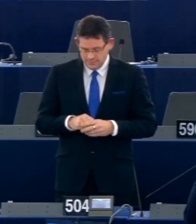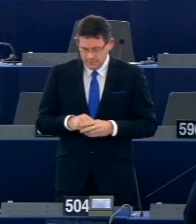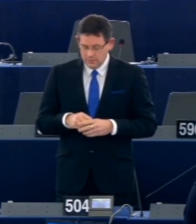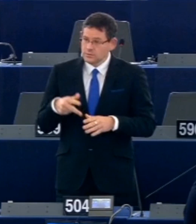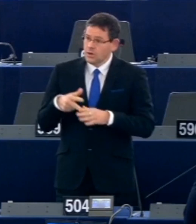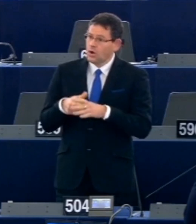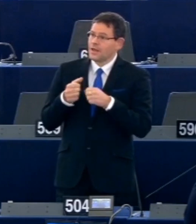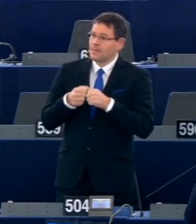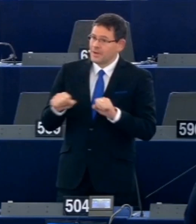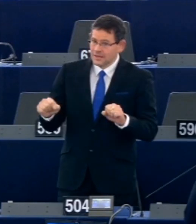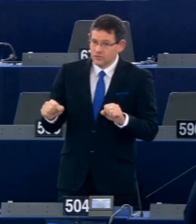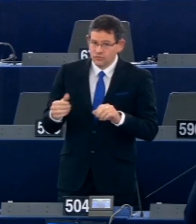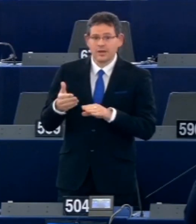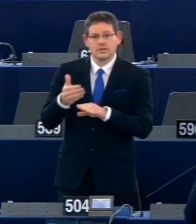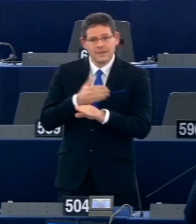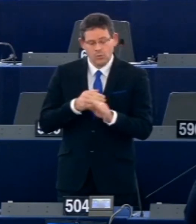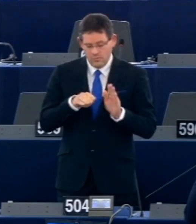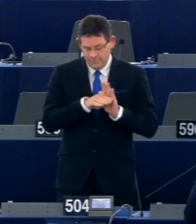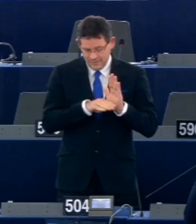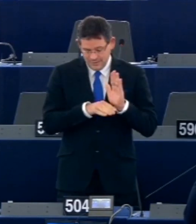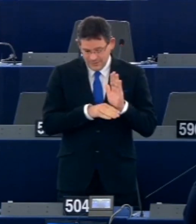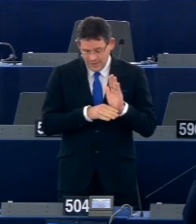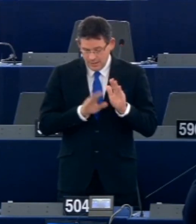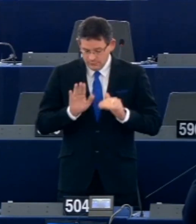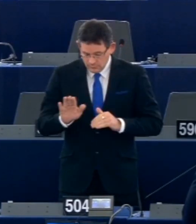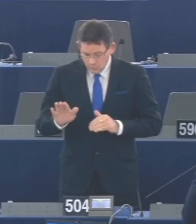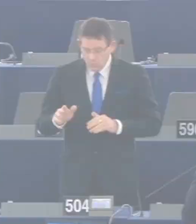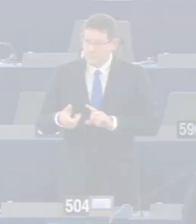for anybody to fully participate in the society.